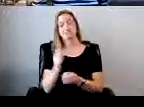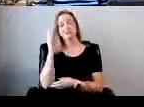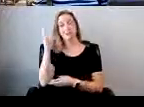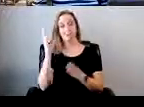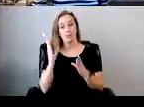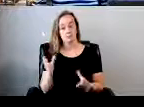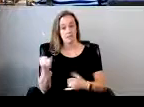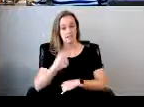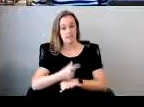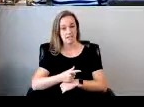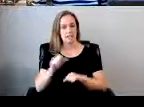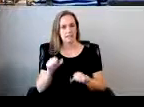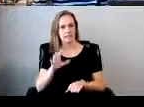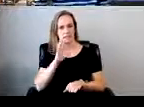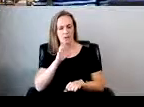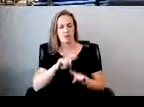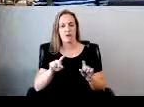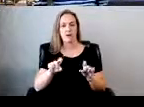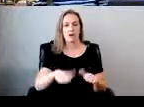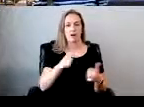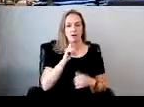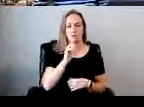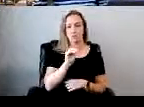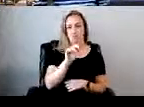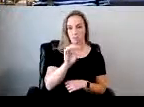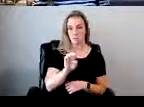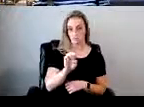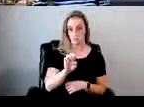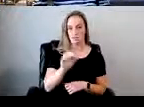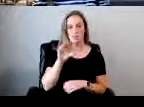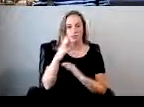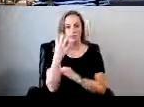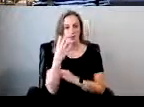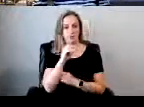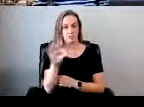and camera access is turned off. This webinar's being live captioned.